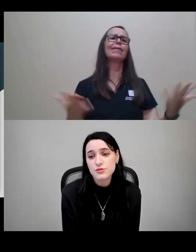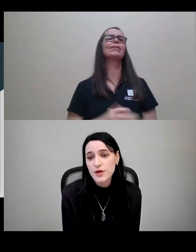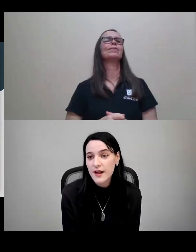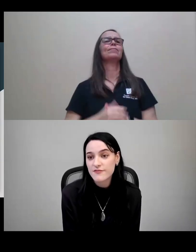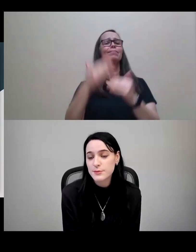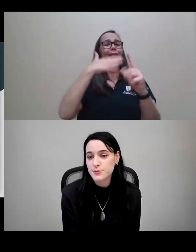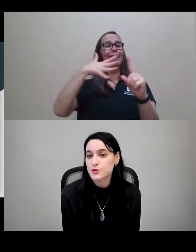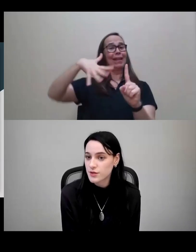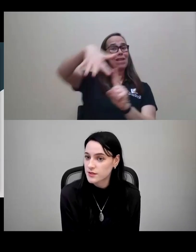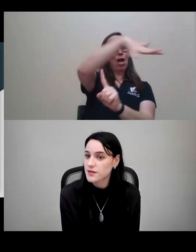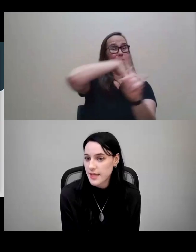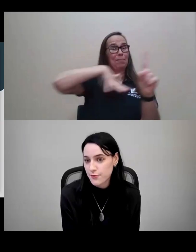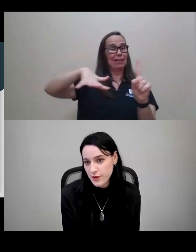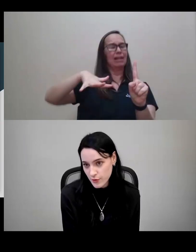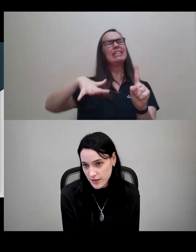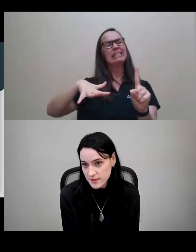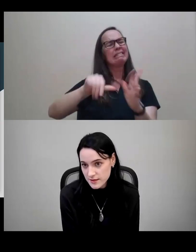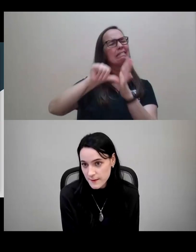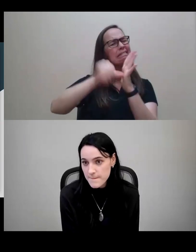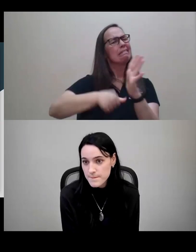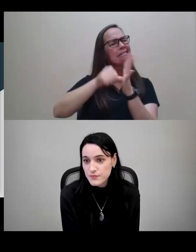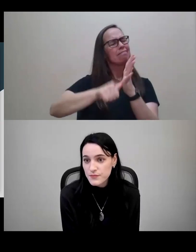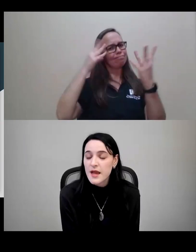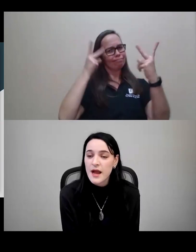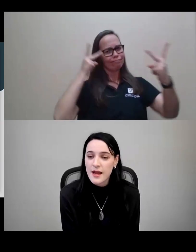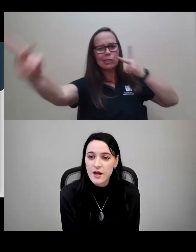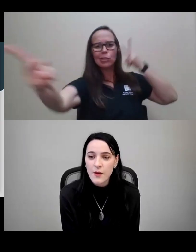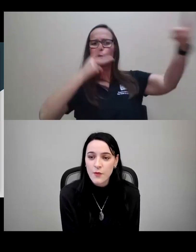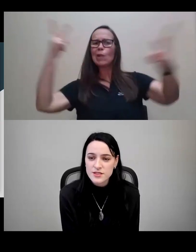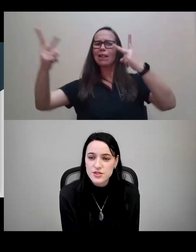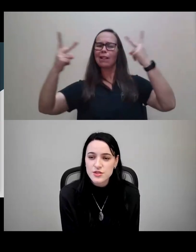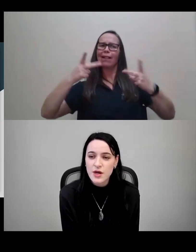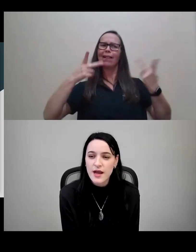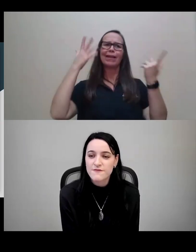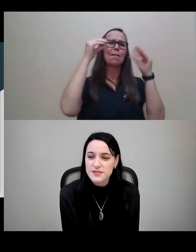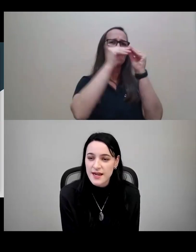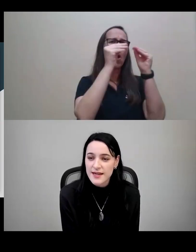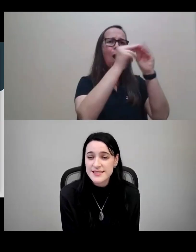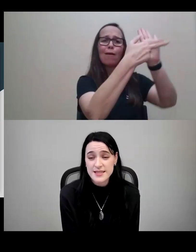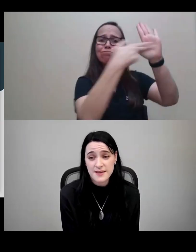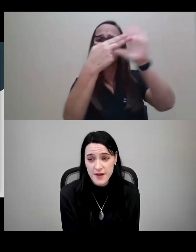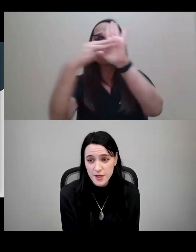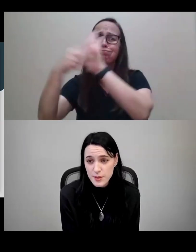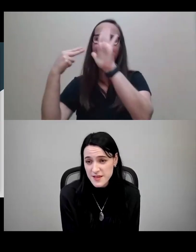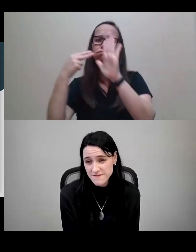you do have people you could collaborate with. I know I wanted to emphasize the environment